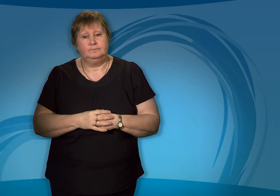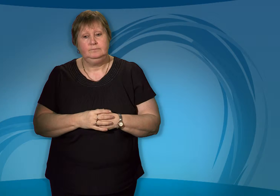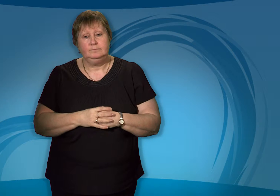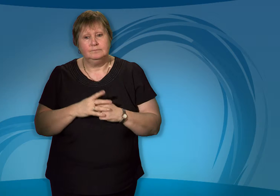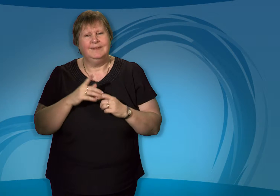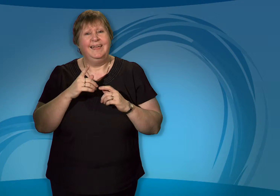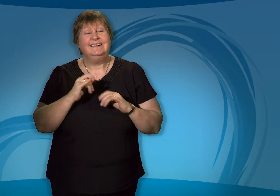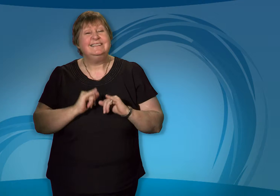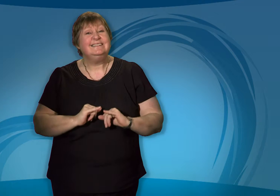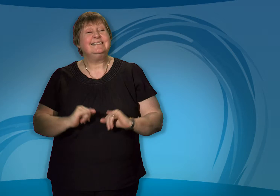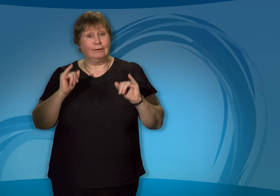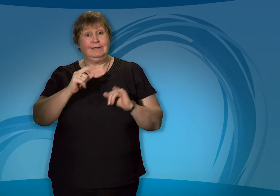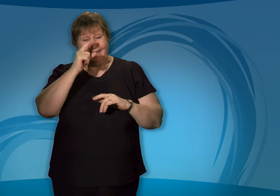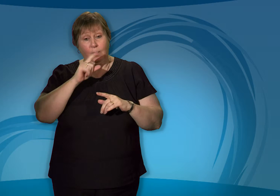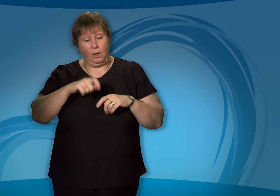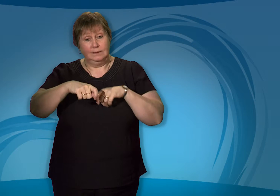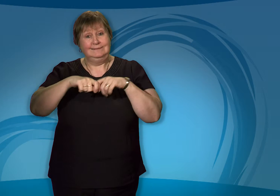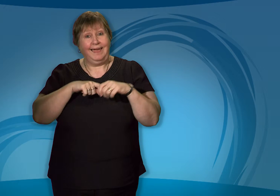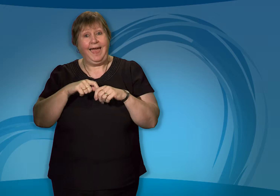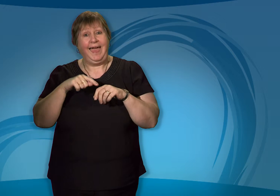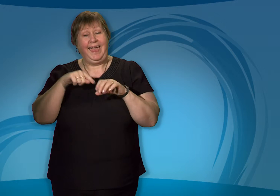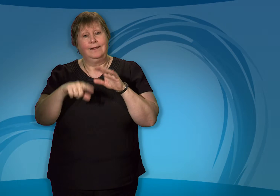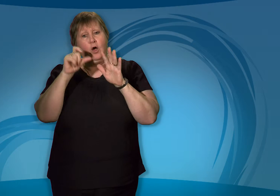The most serious complication is a hole or tear in the